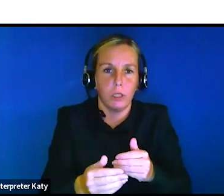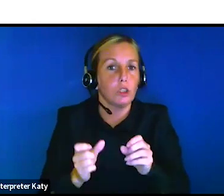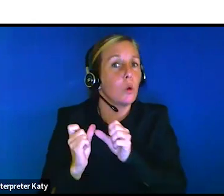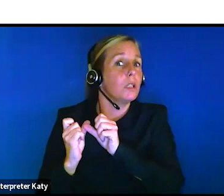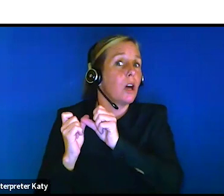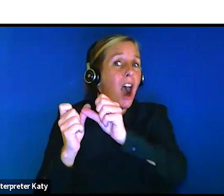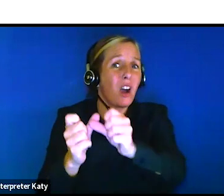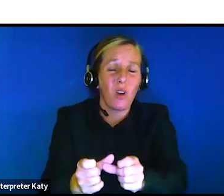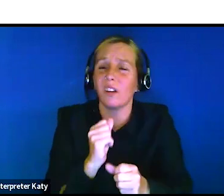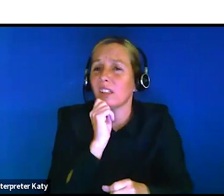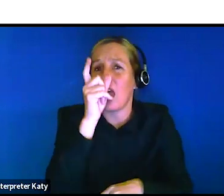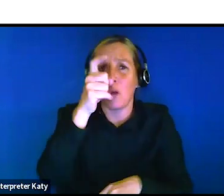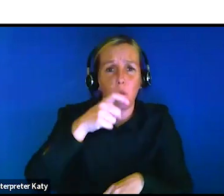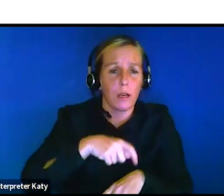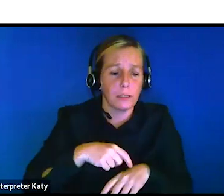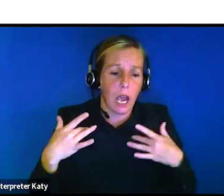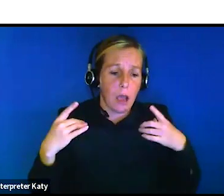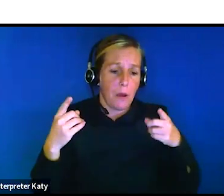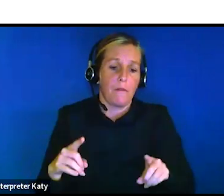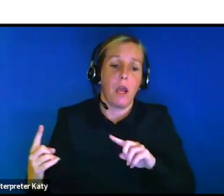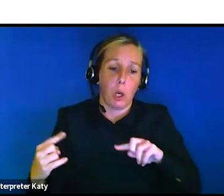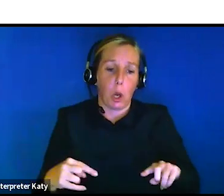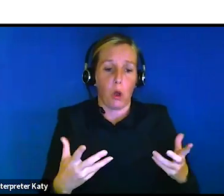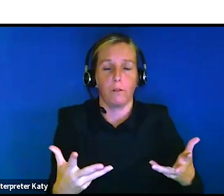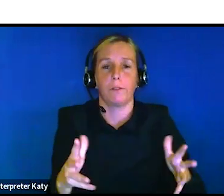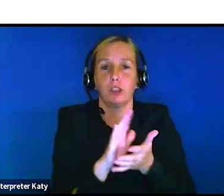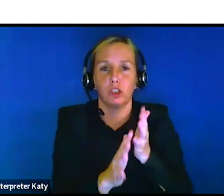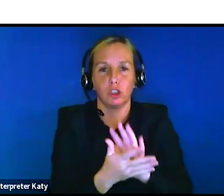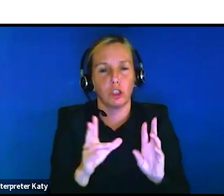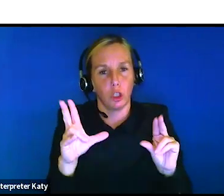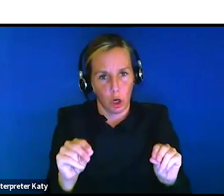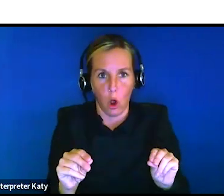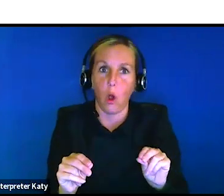This is not just a one term event. This has preparation, meetings, this has the event,